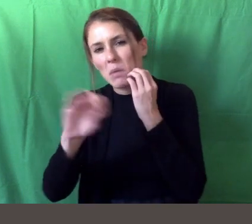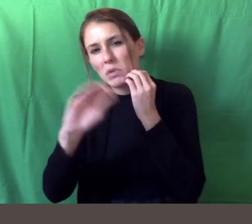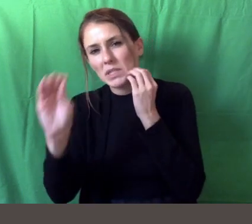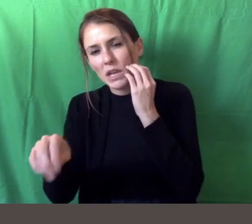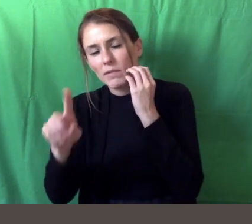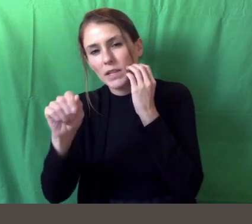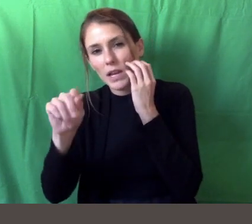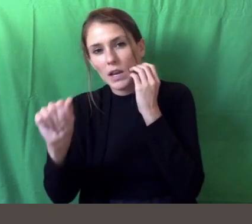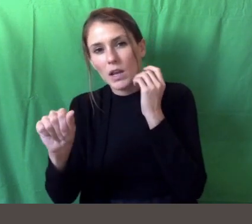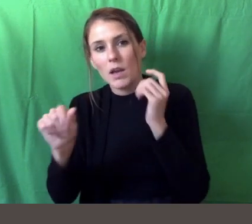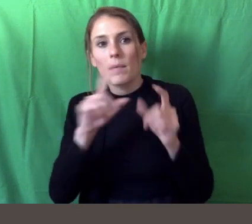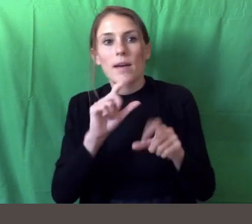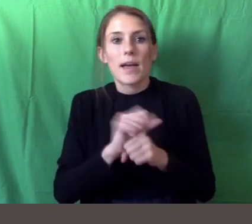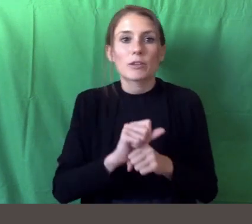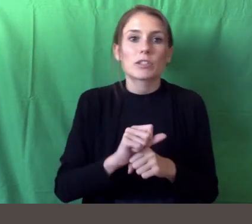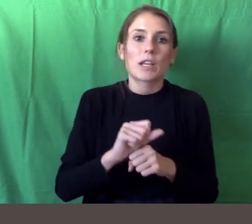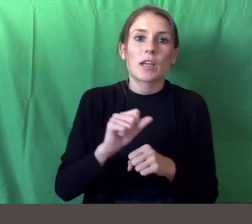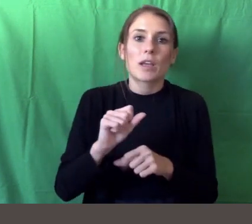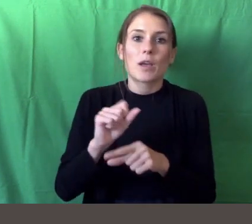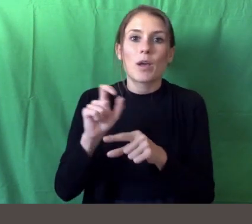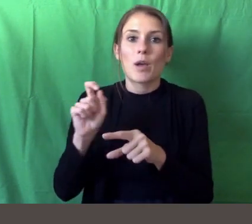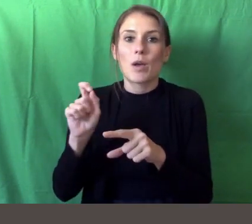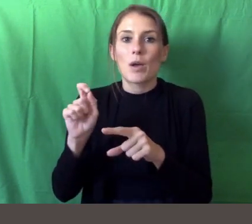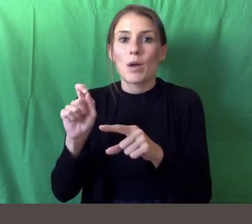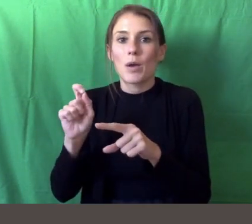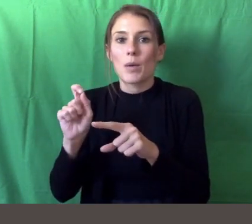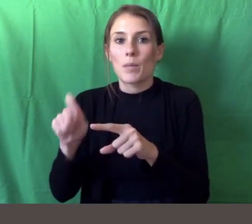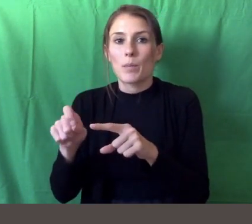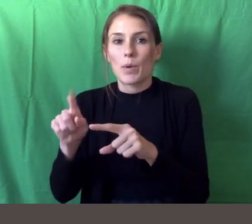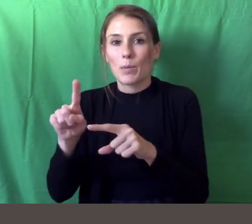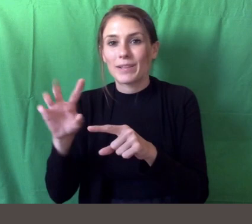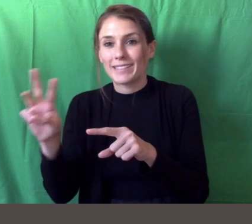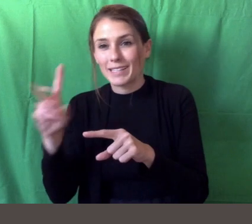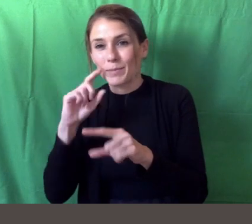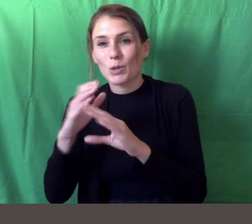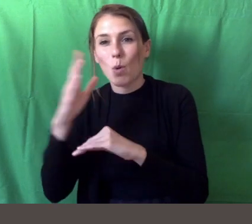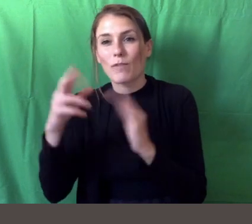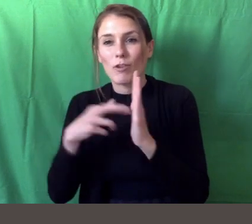of the data, but it's actually 1.6%, because it's overrepresented in the data.